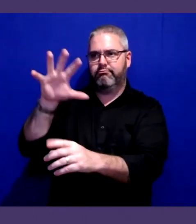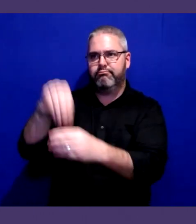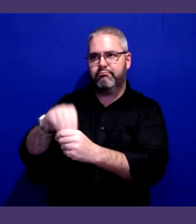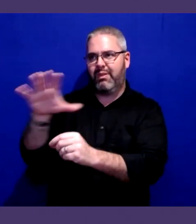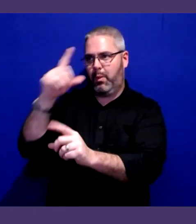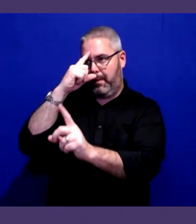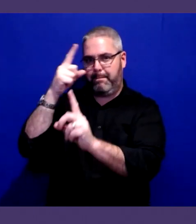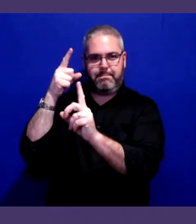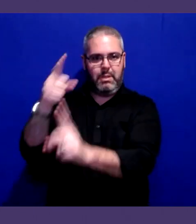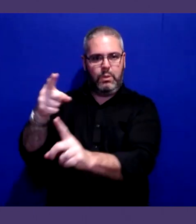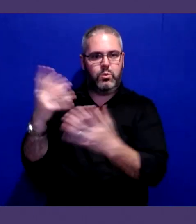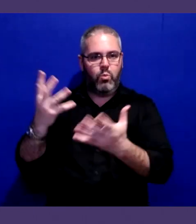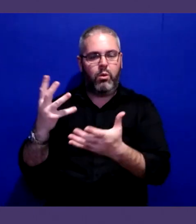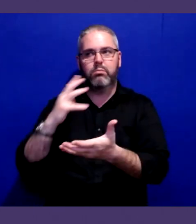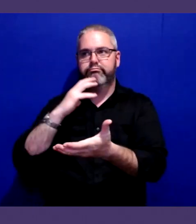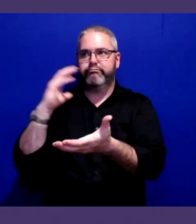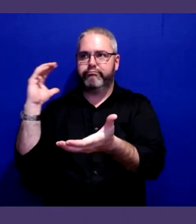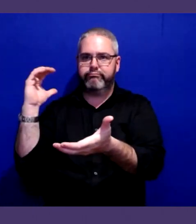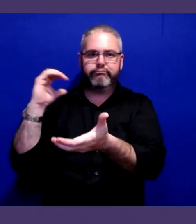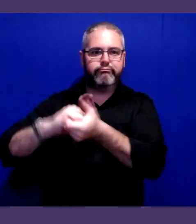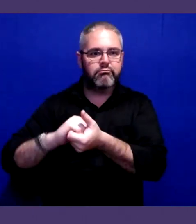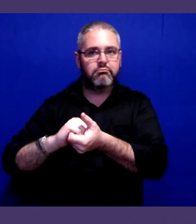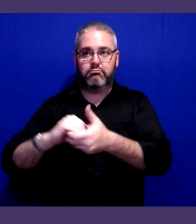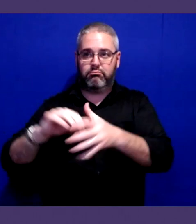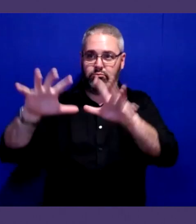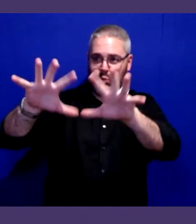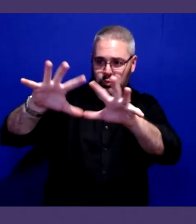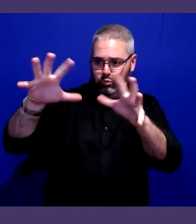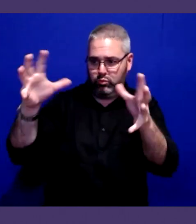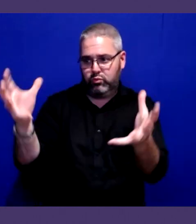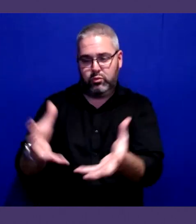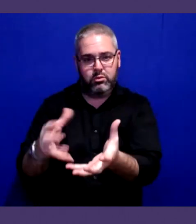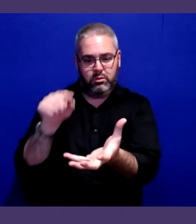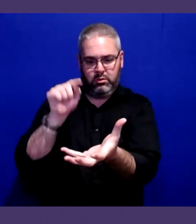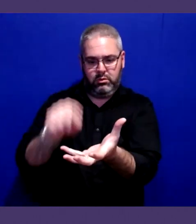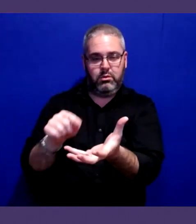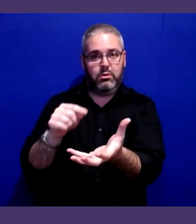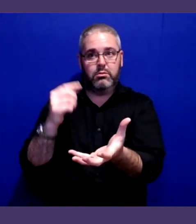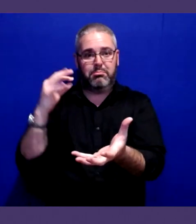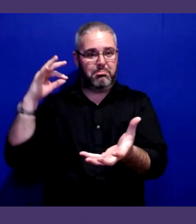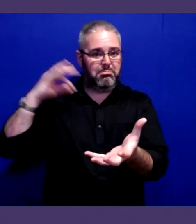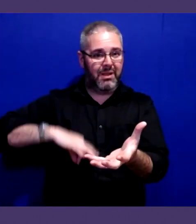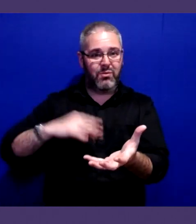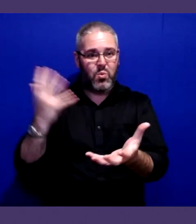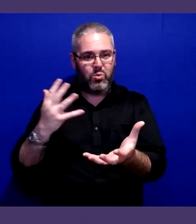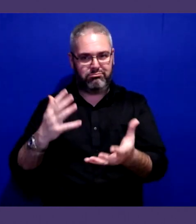together around the world for the benefit of humanity. We're really excited about that,